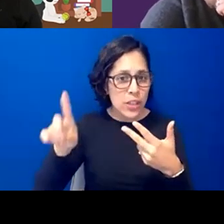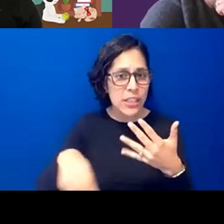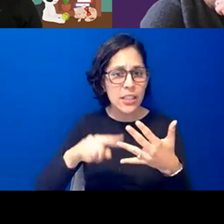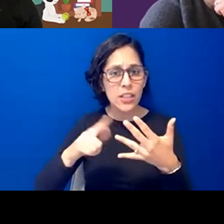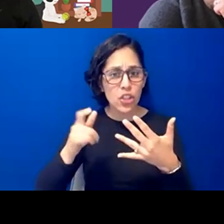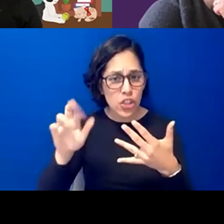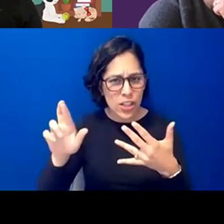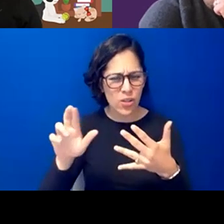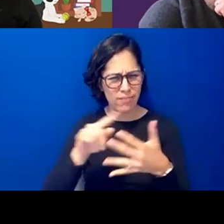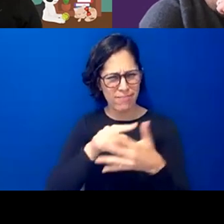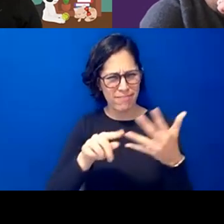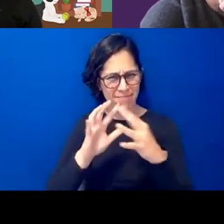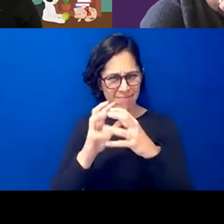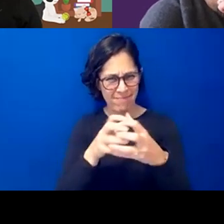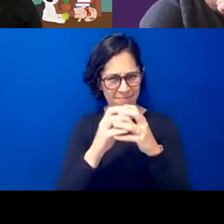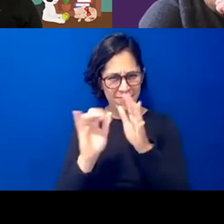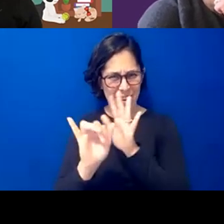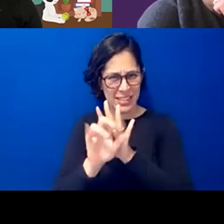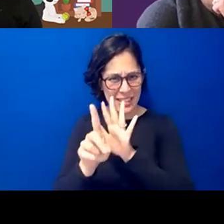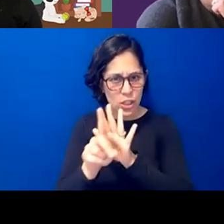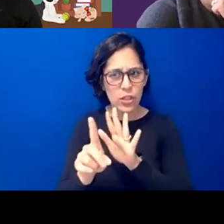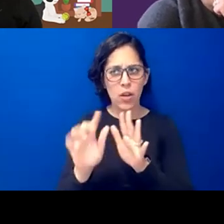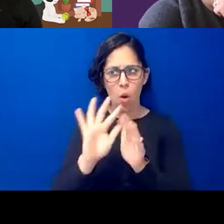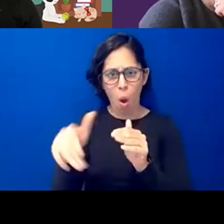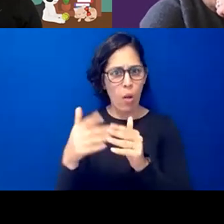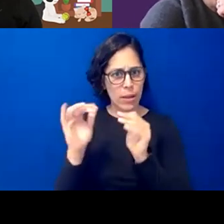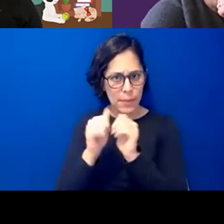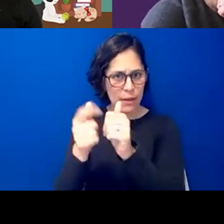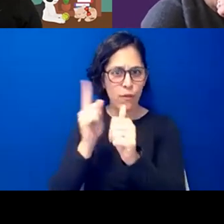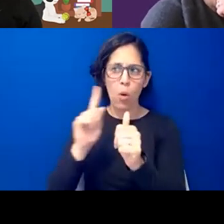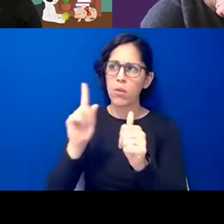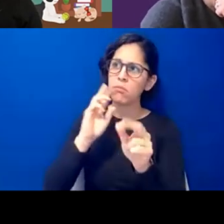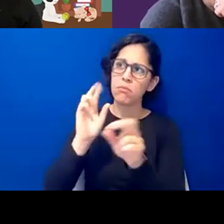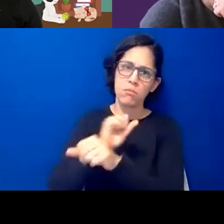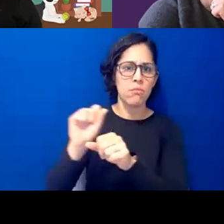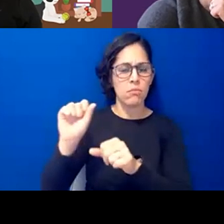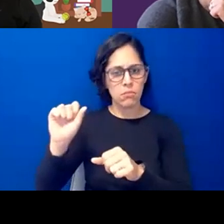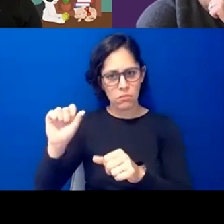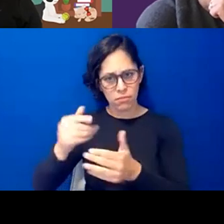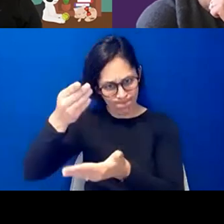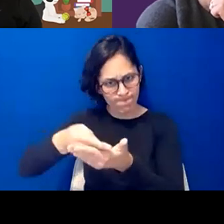Ghada Al-Masri: are competing for legitimacy within the larger us narratives around race, gender sexuality, etc.